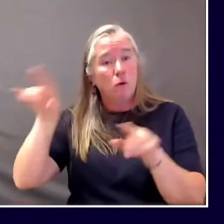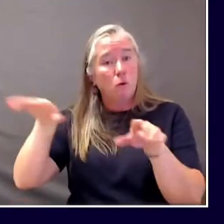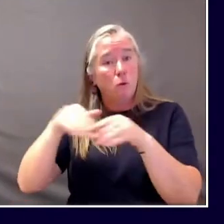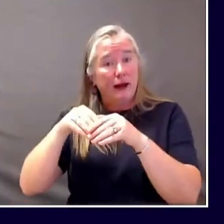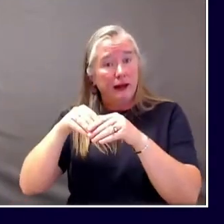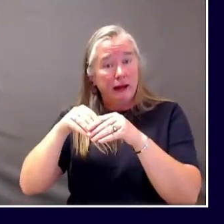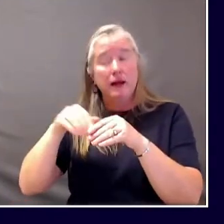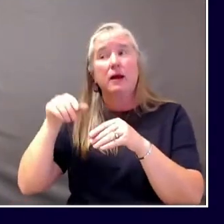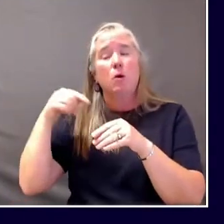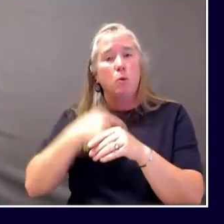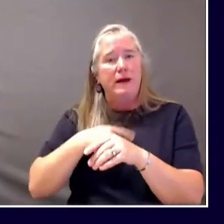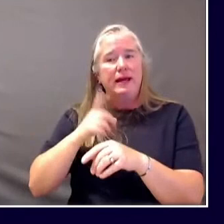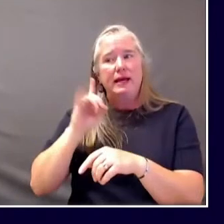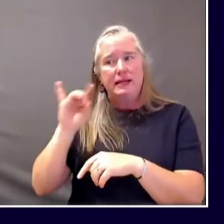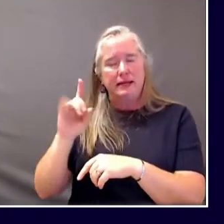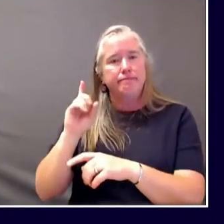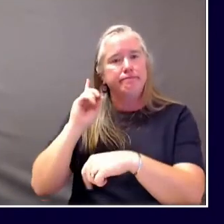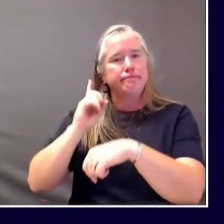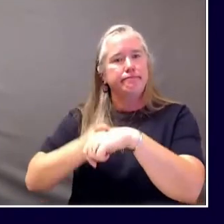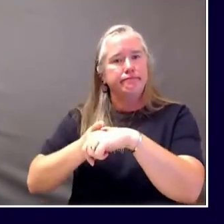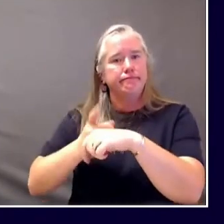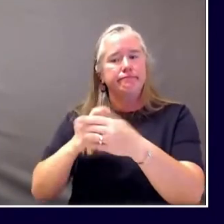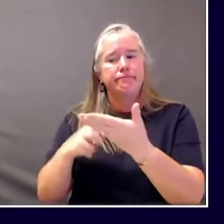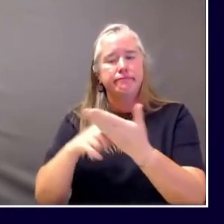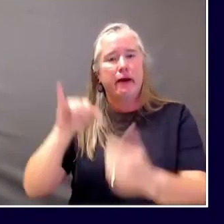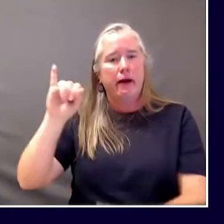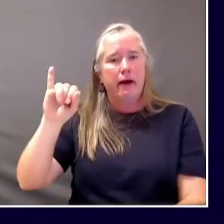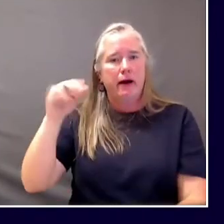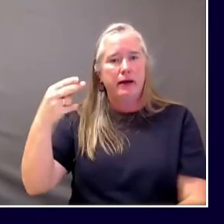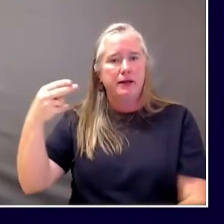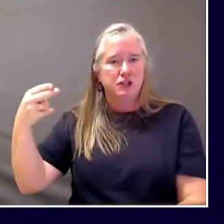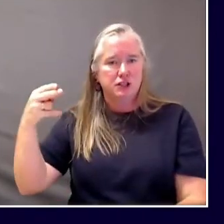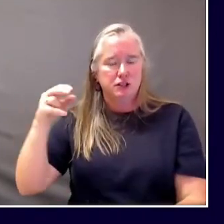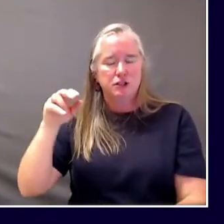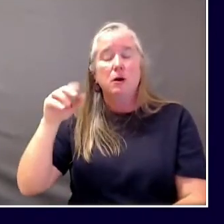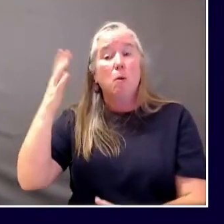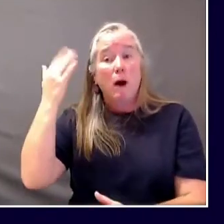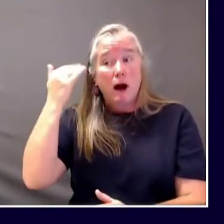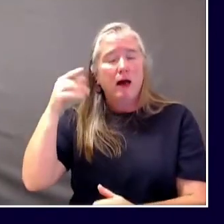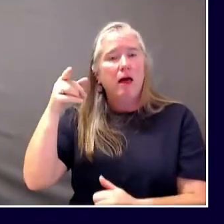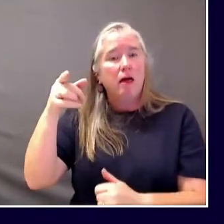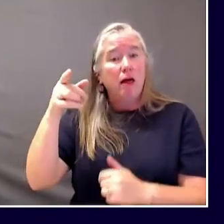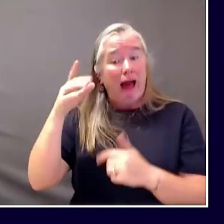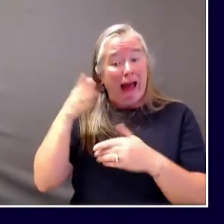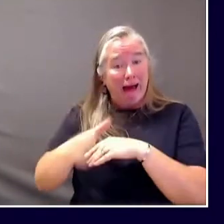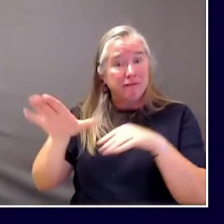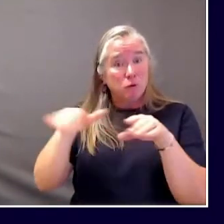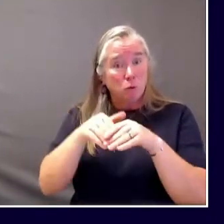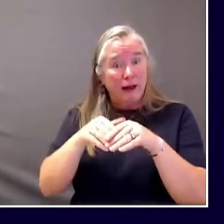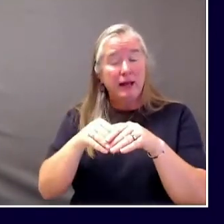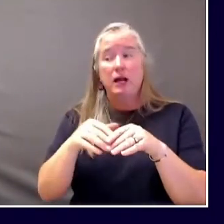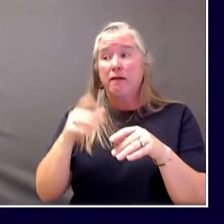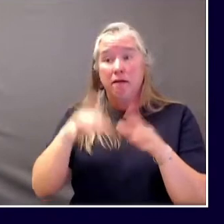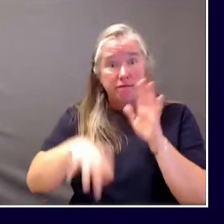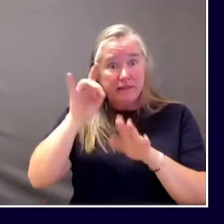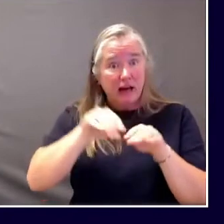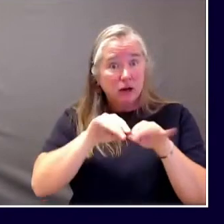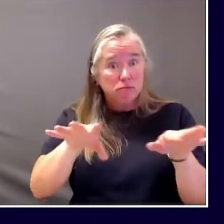there's repeated risk of exposure we do follow action and